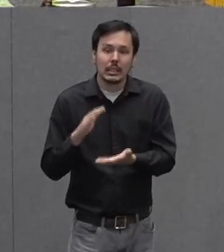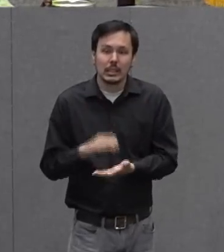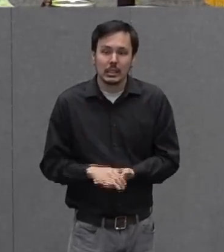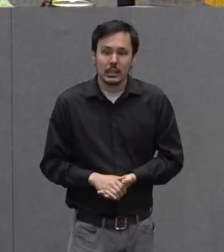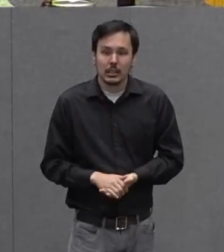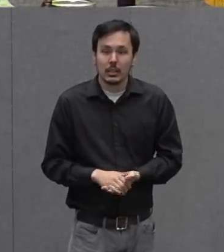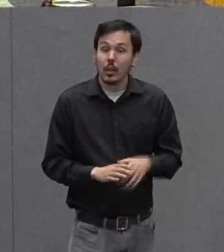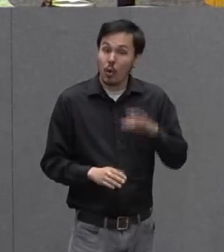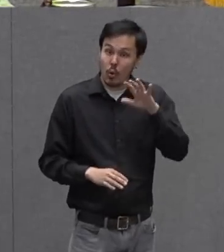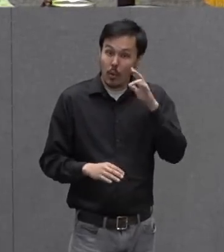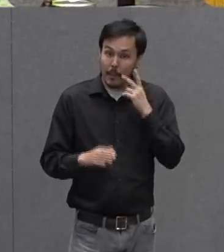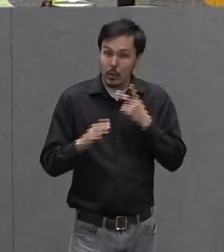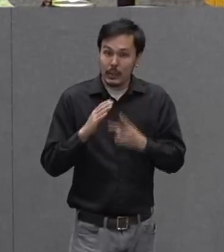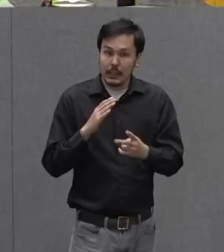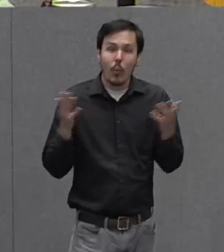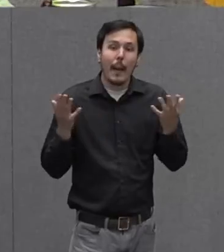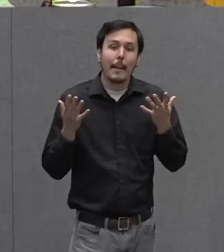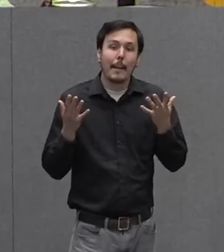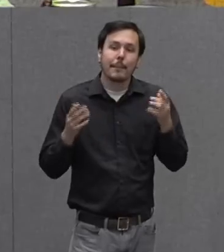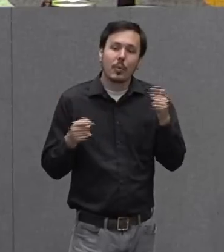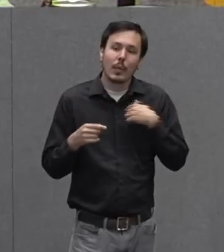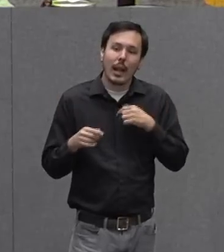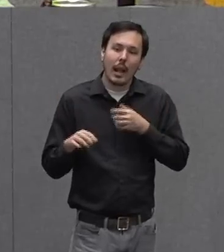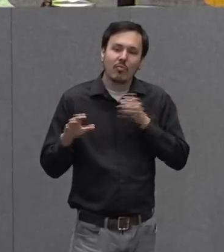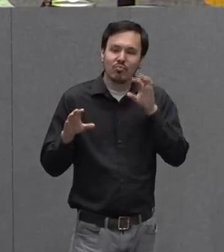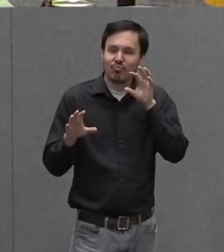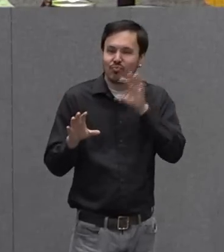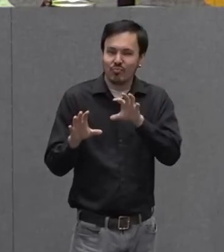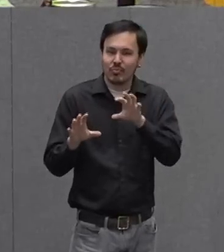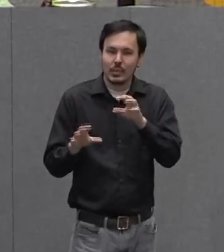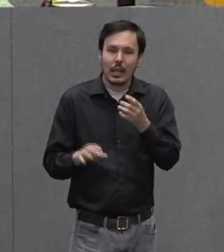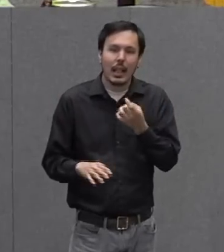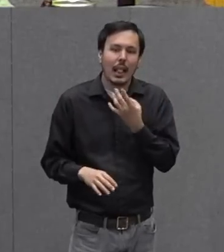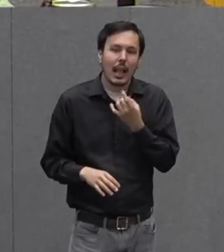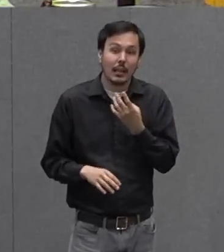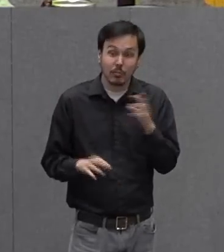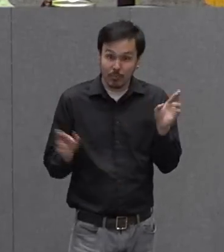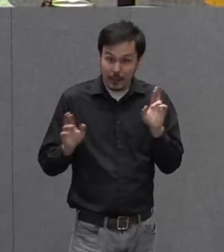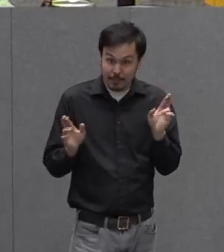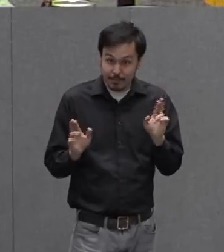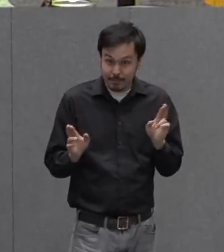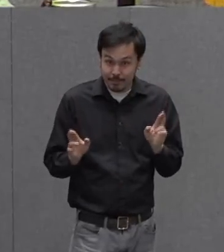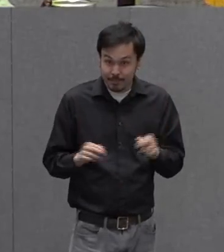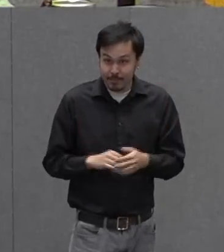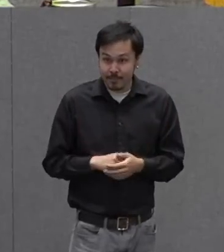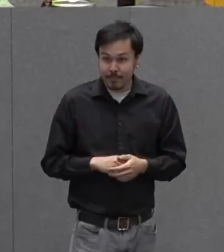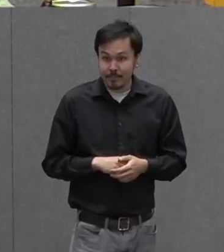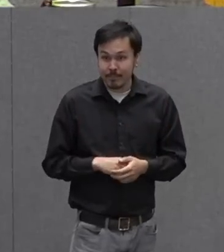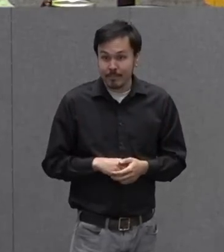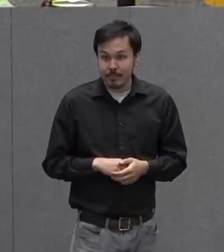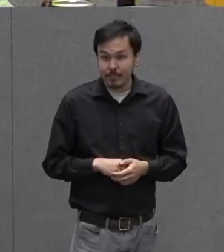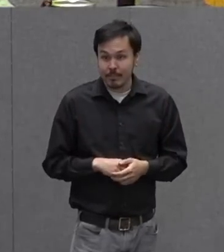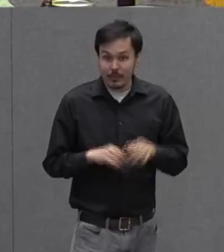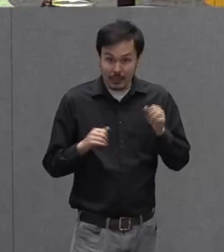What do you predict will happen when I shine a light on it? Ready? Can you see the light?